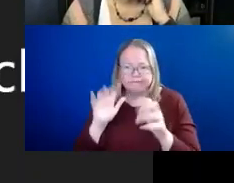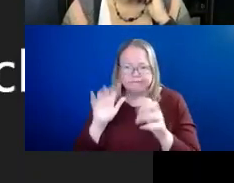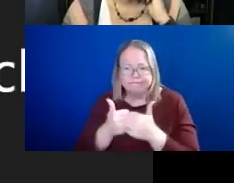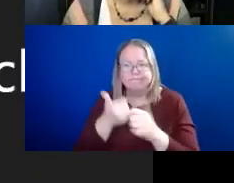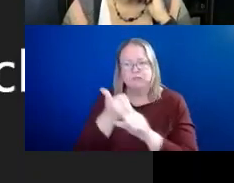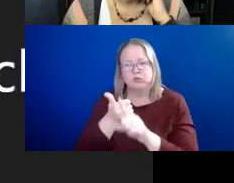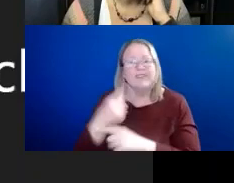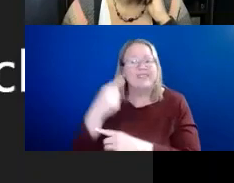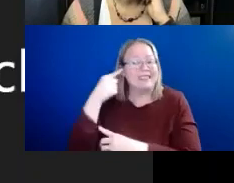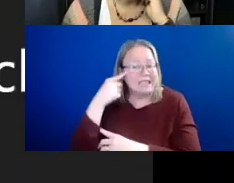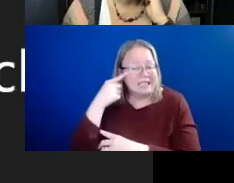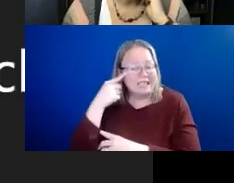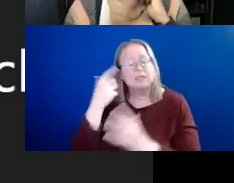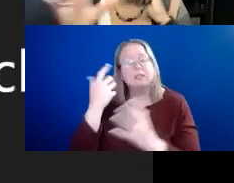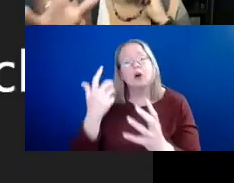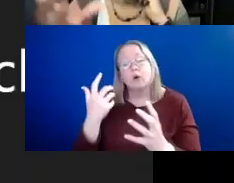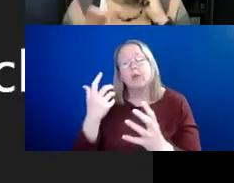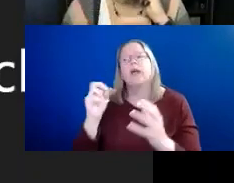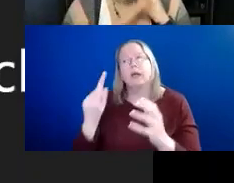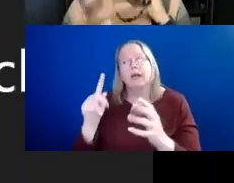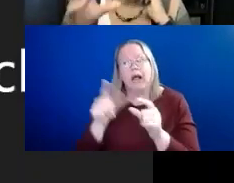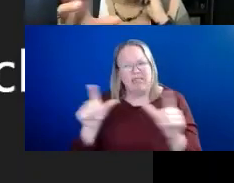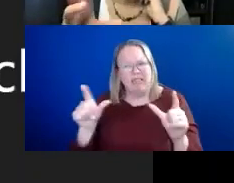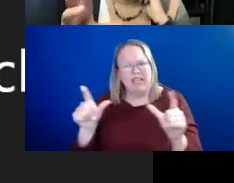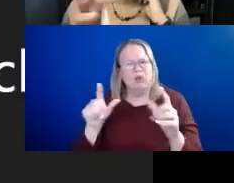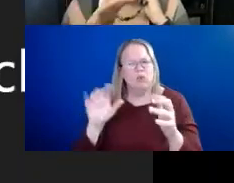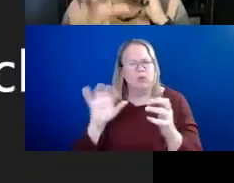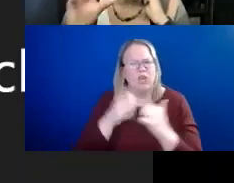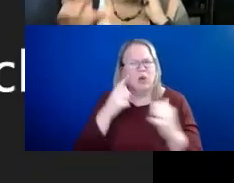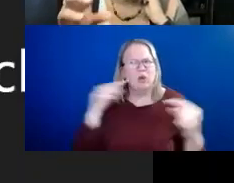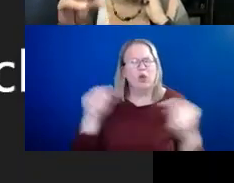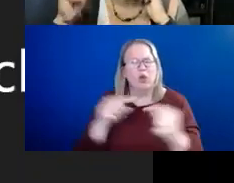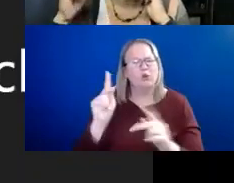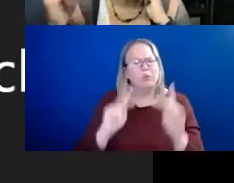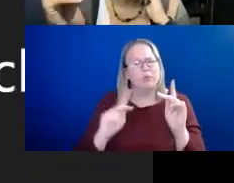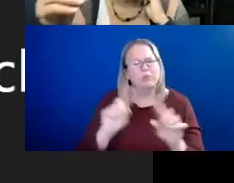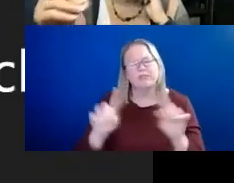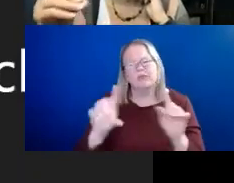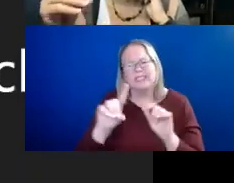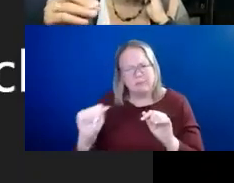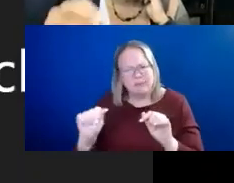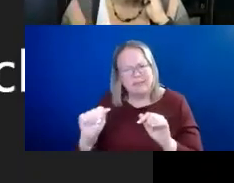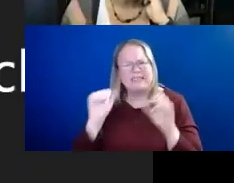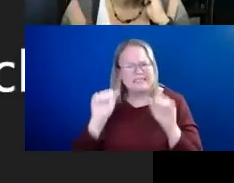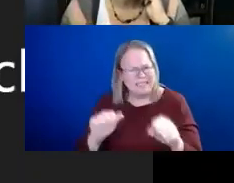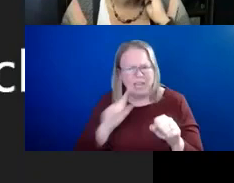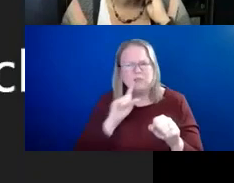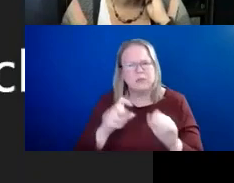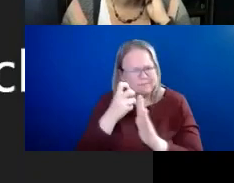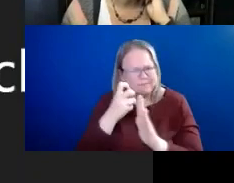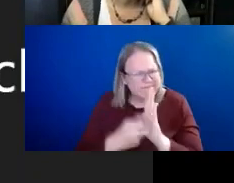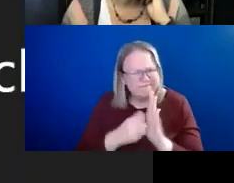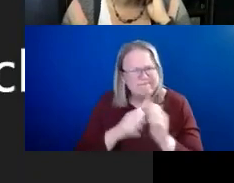13:28:23 a way that language is going to hurt people with different disabilities. Being able to really dive in 13:28:27 and follow your presentation.